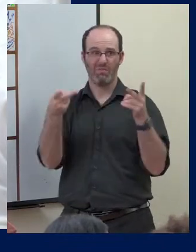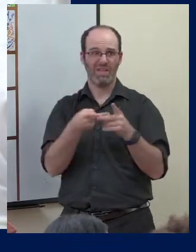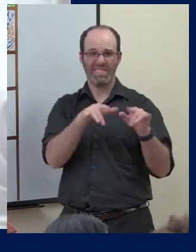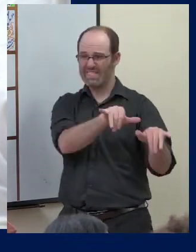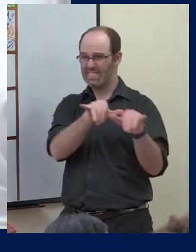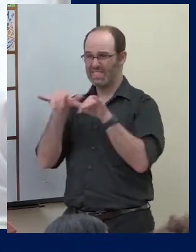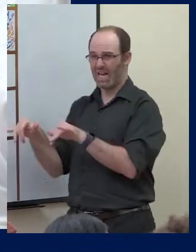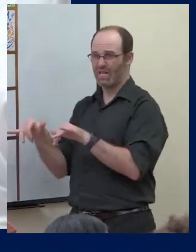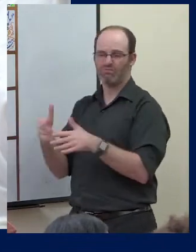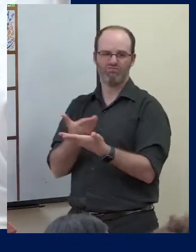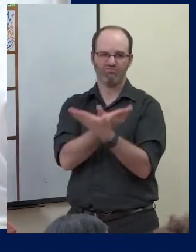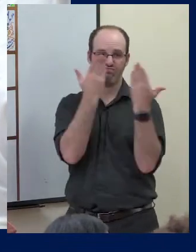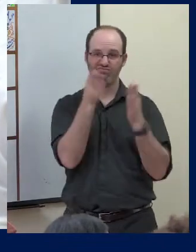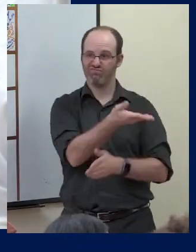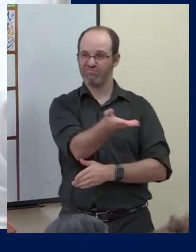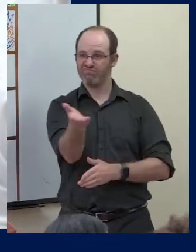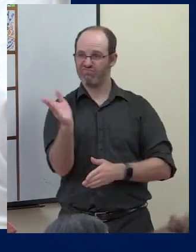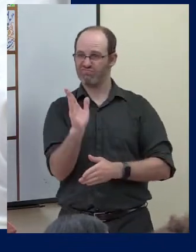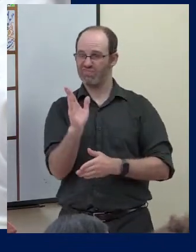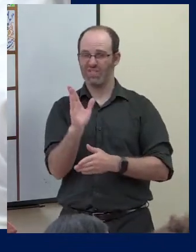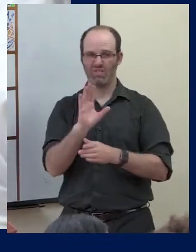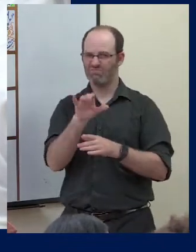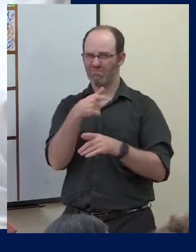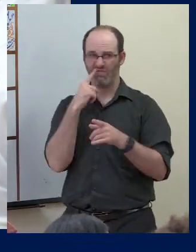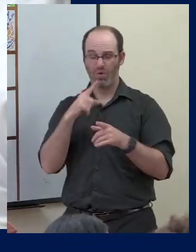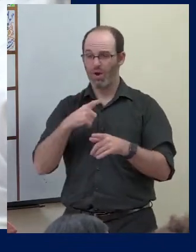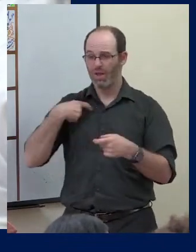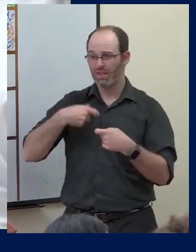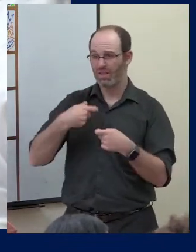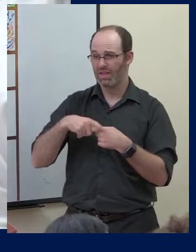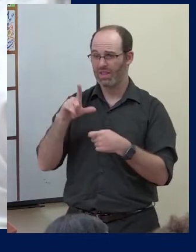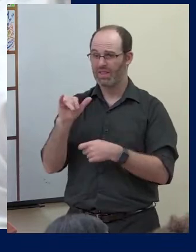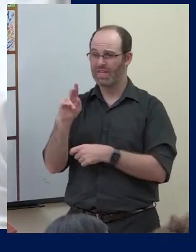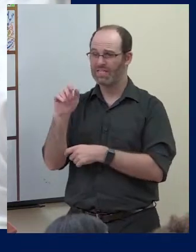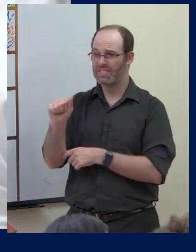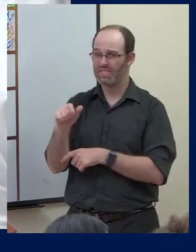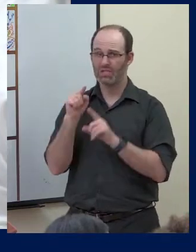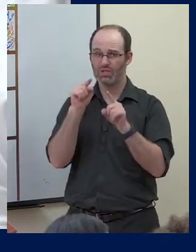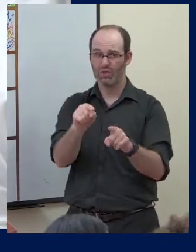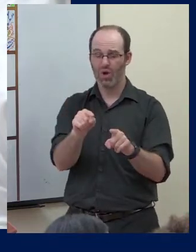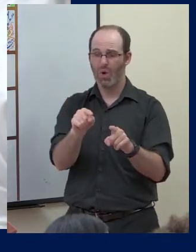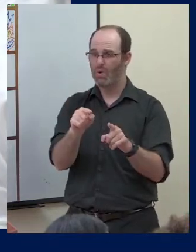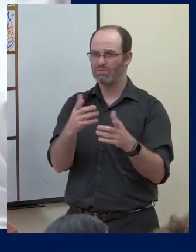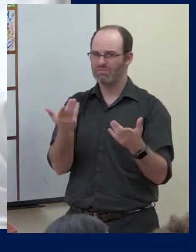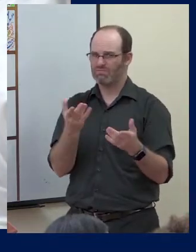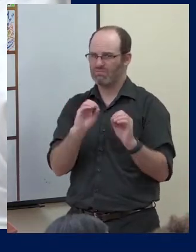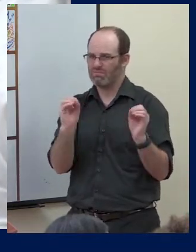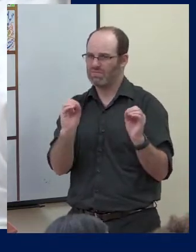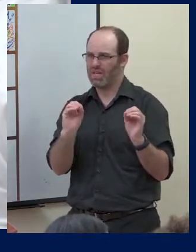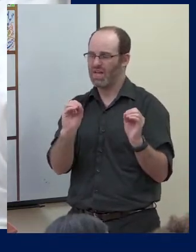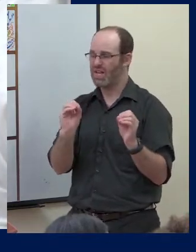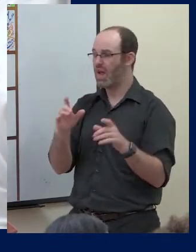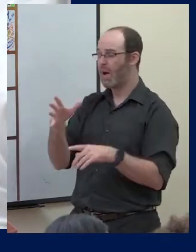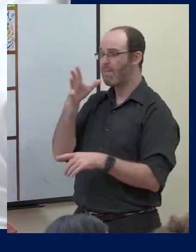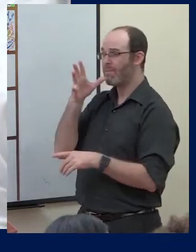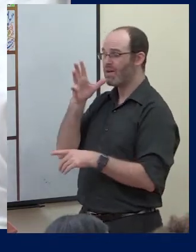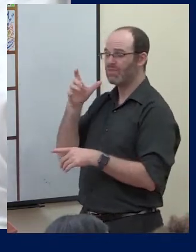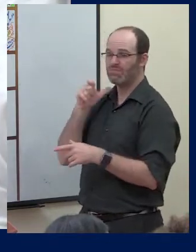And there was nowhere for Latina teens to go. Many mothers who don't speak English have limited options when it comes to seeking help